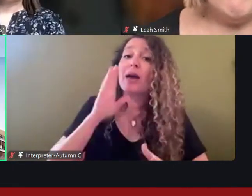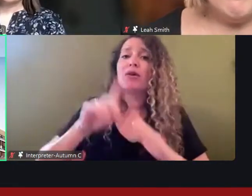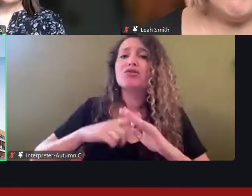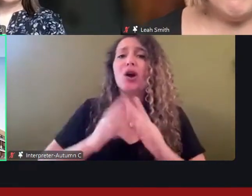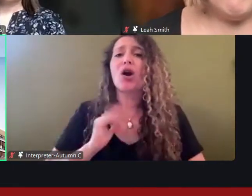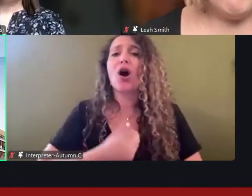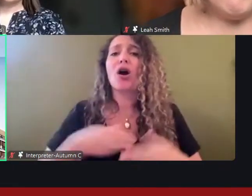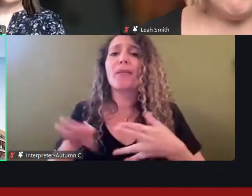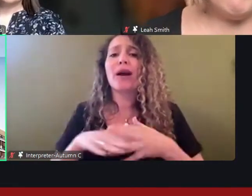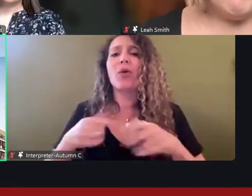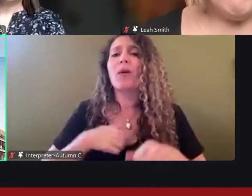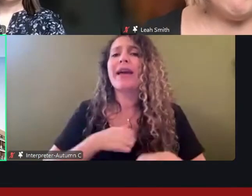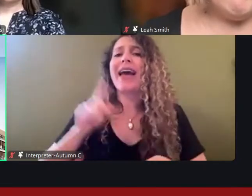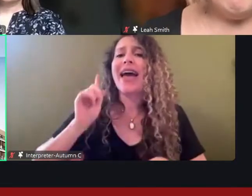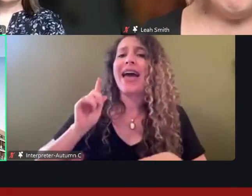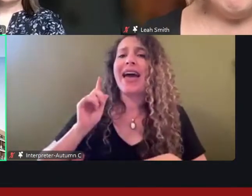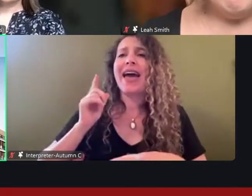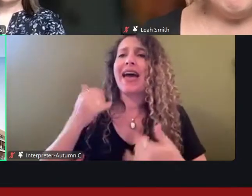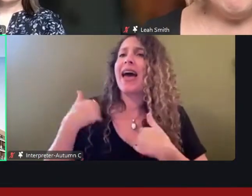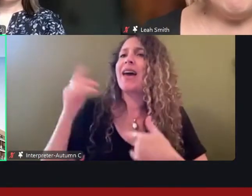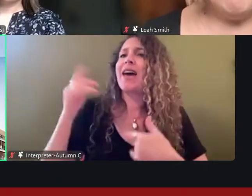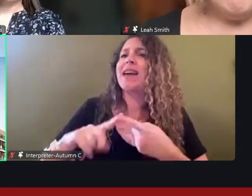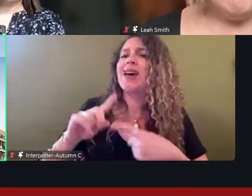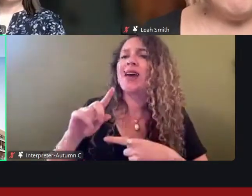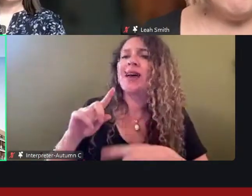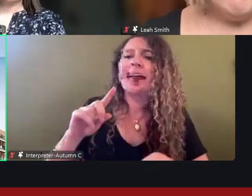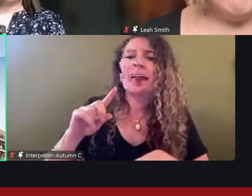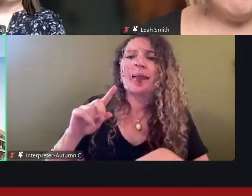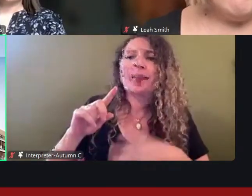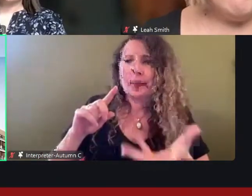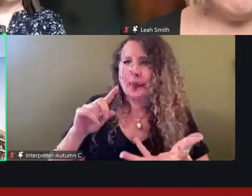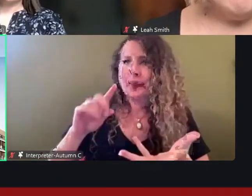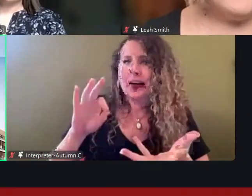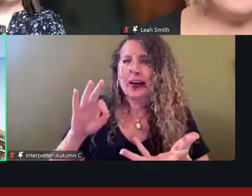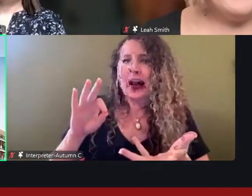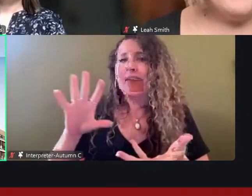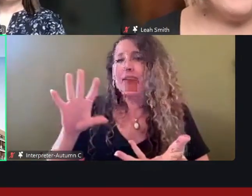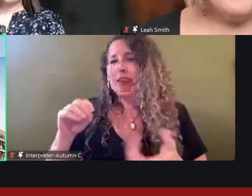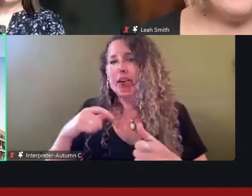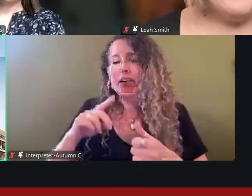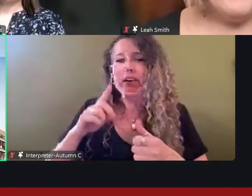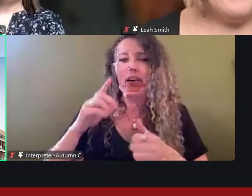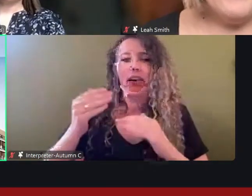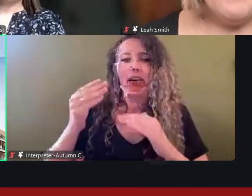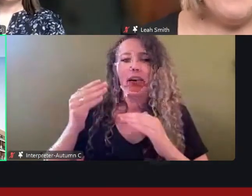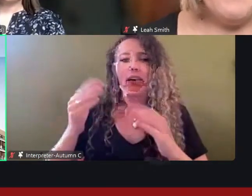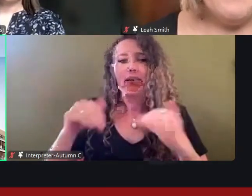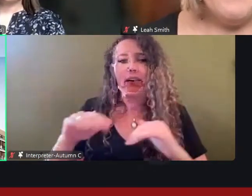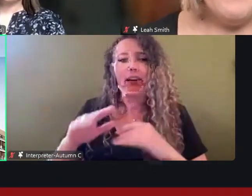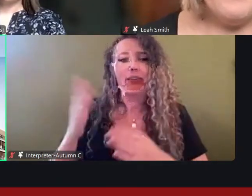We have until 9:50 is the end of the next break. But thank you again, all of you for the outstanding talks.